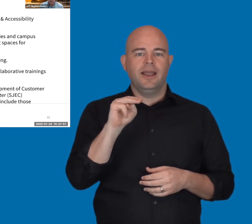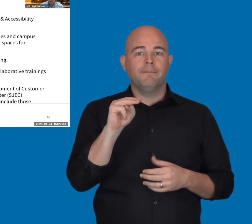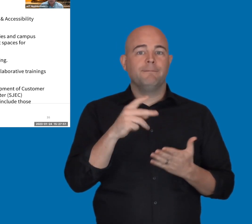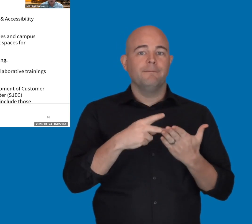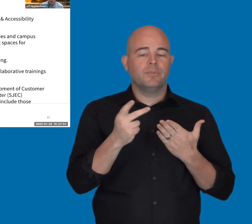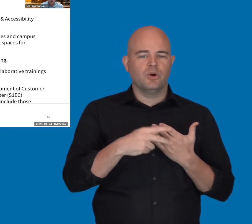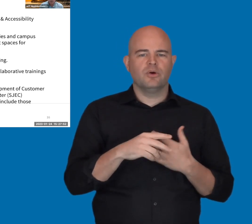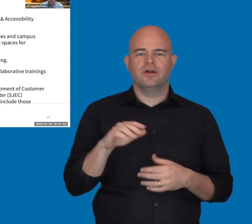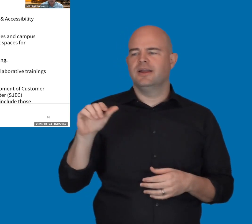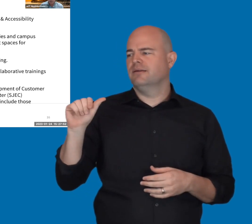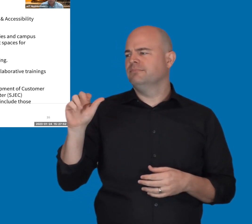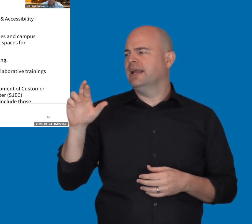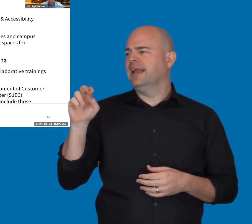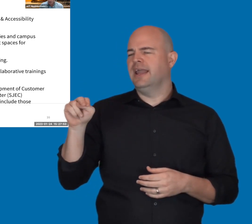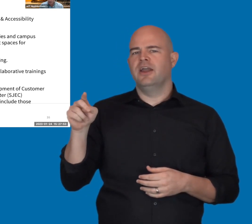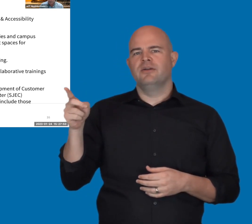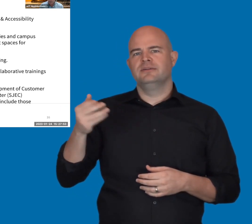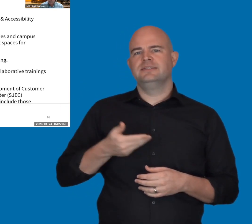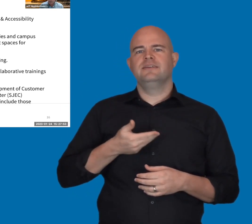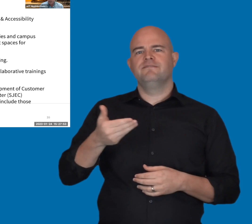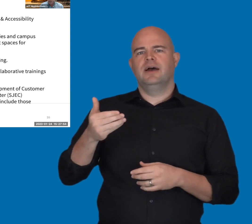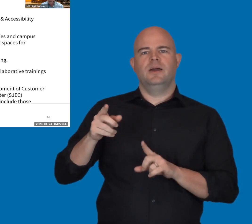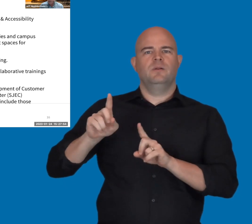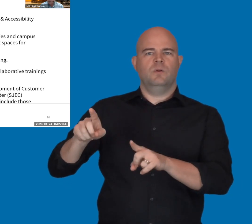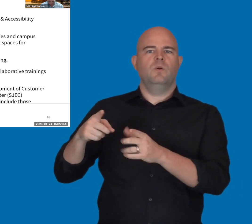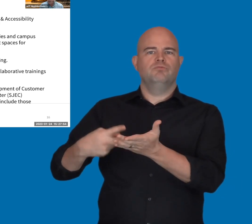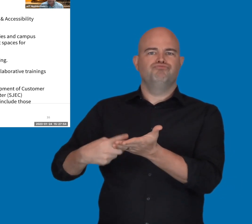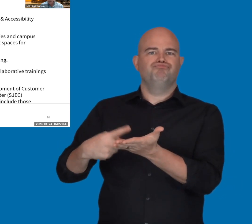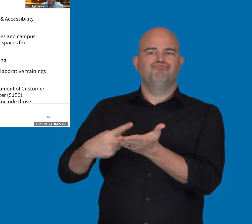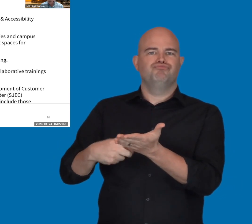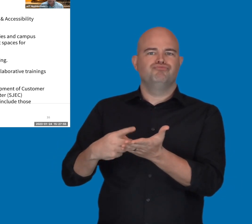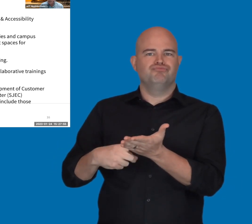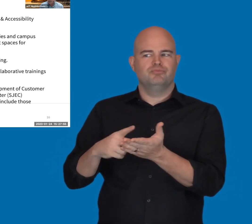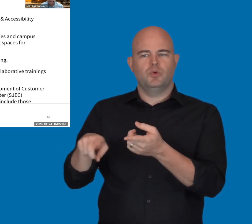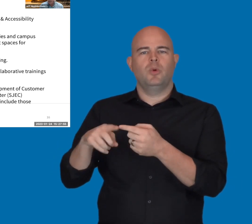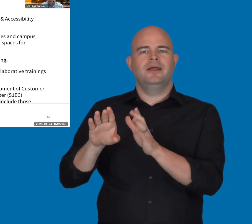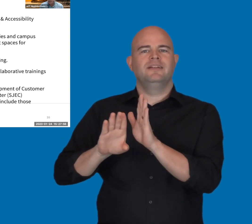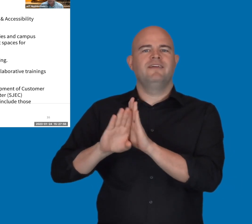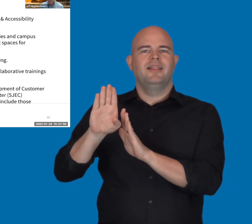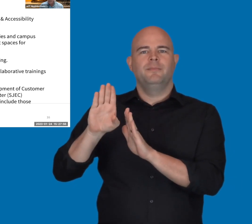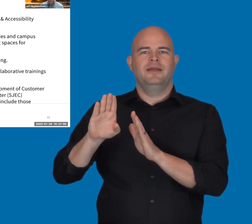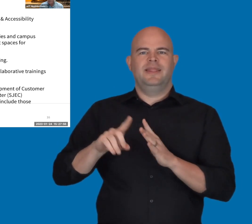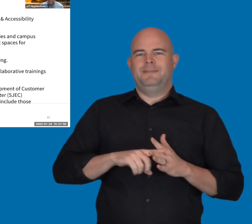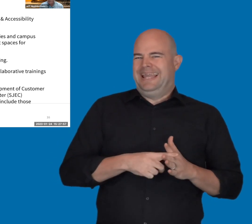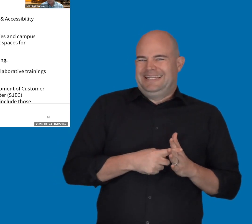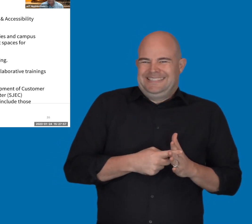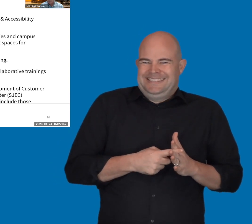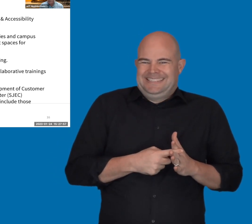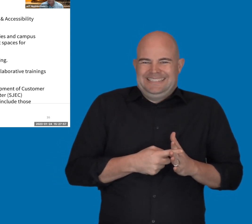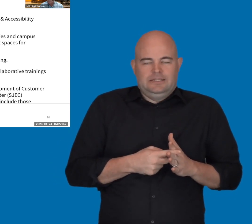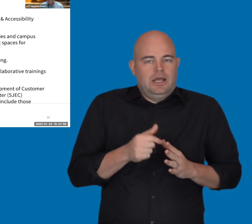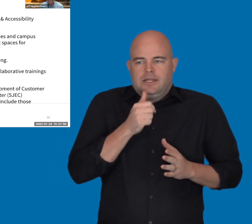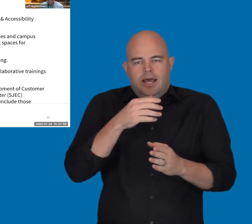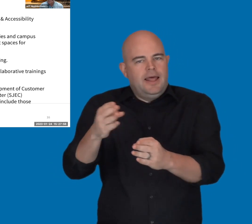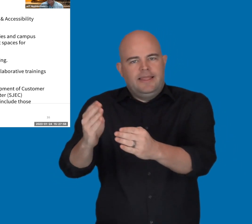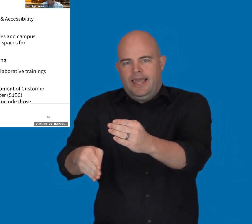about that if you're posting something related to or on a Mira Costa use social media site or app